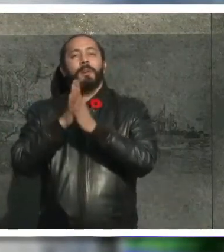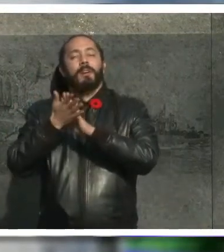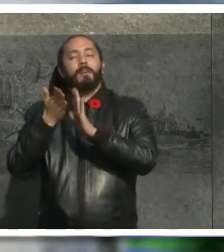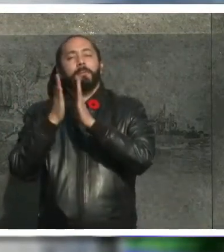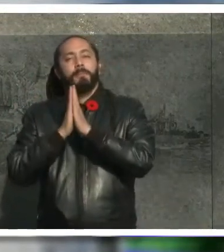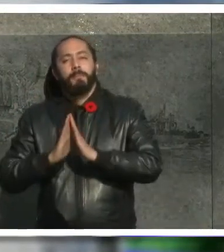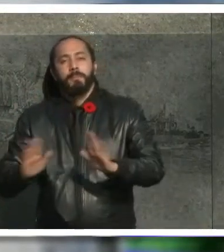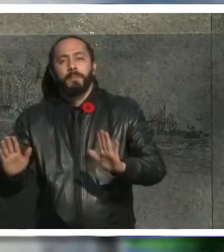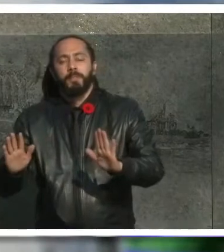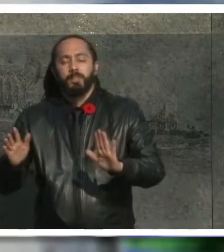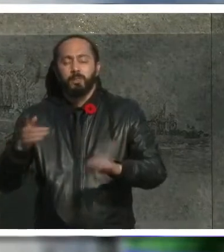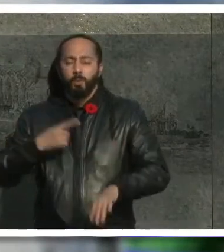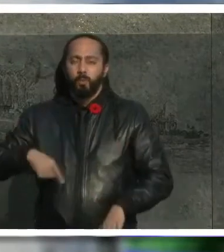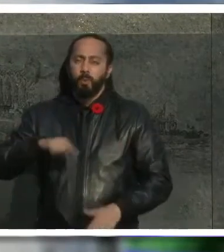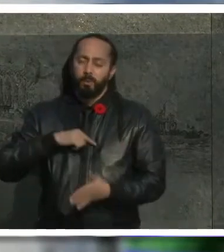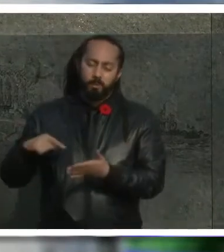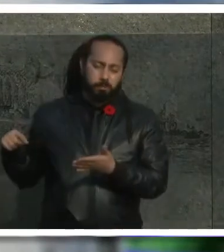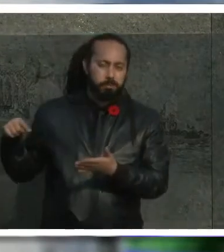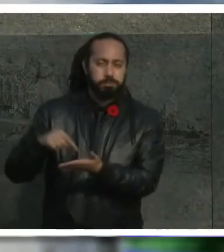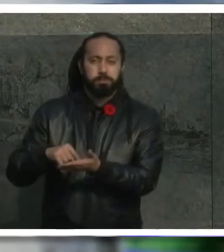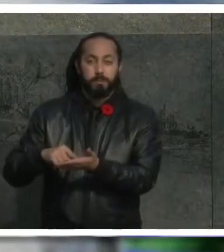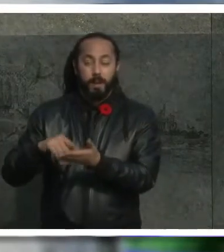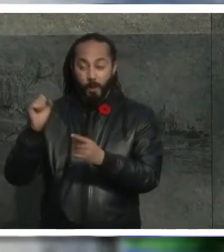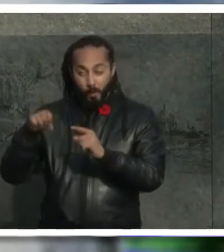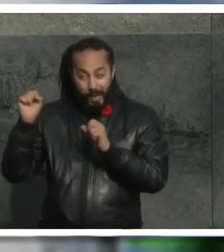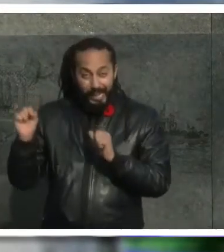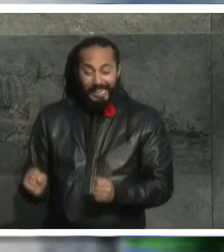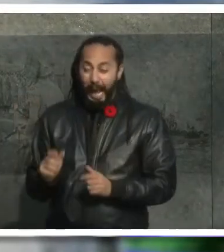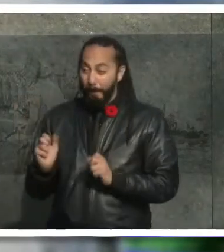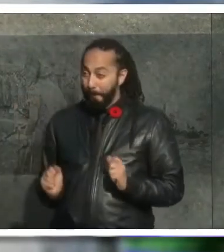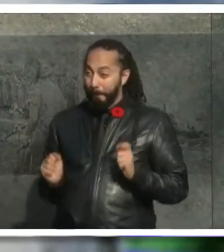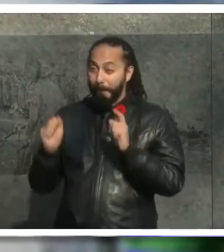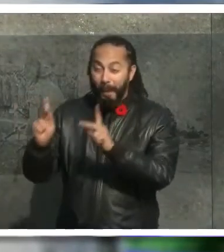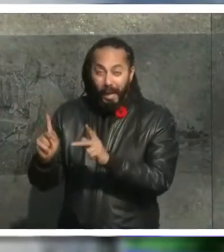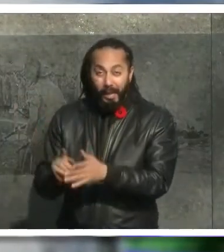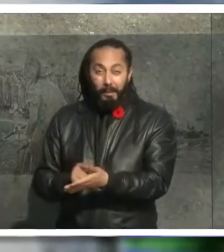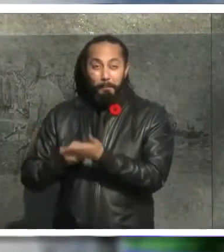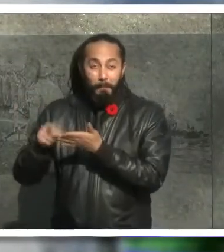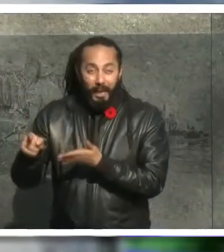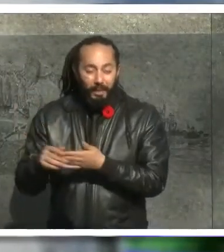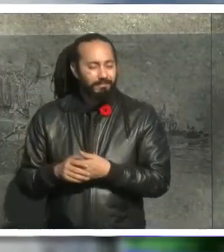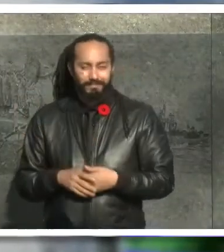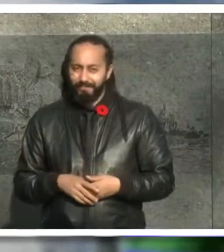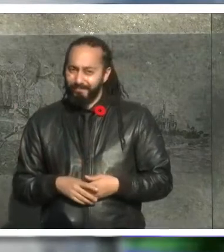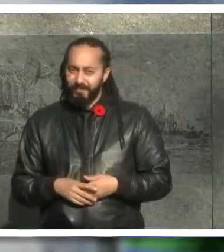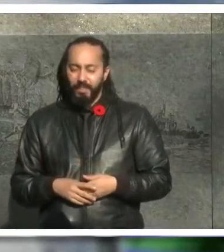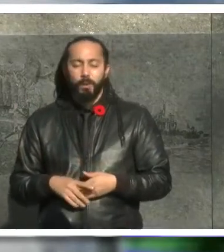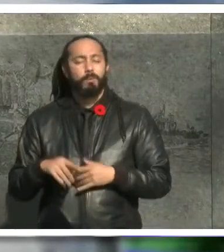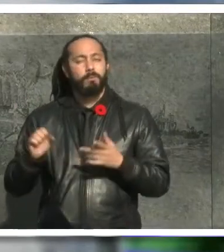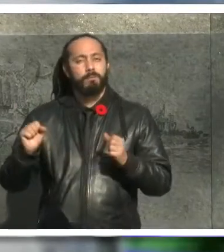It is a debt of gratitude we can never fully repay except by protecting all that they fought for.